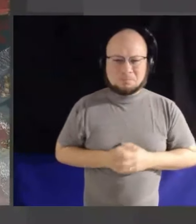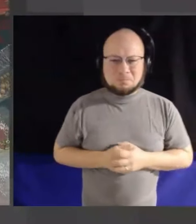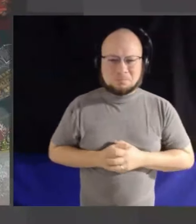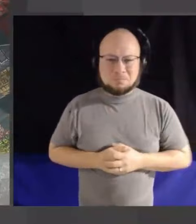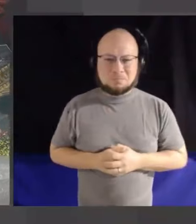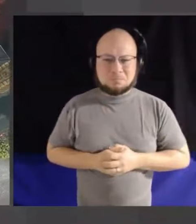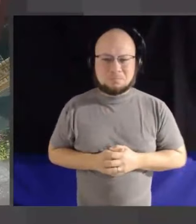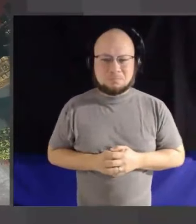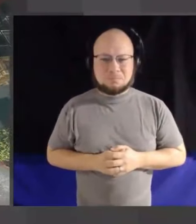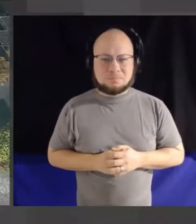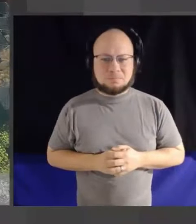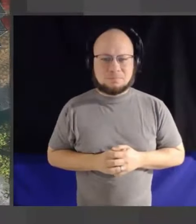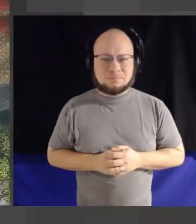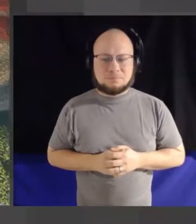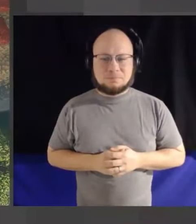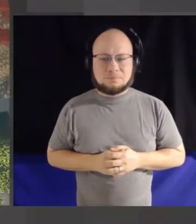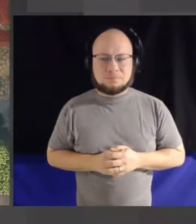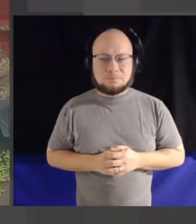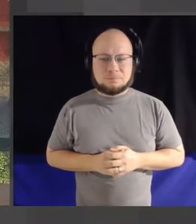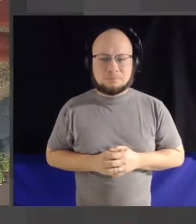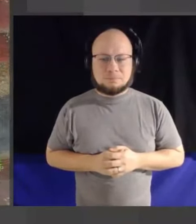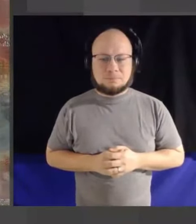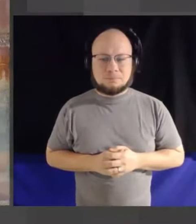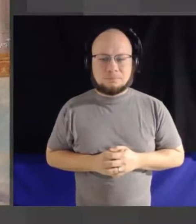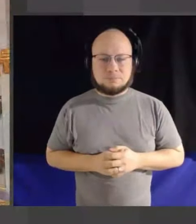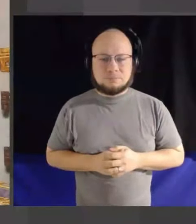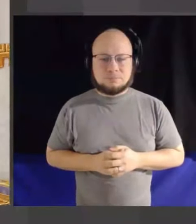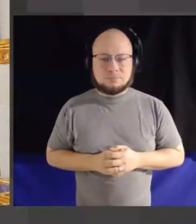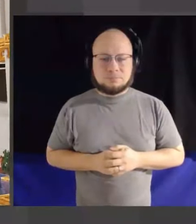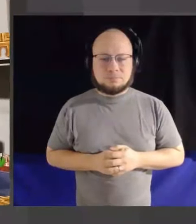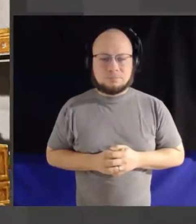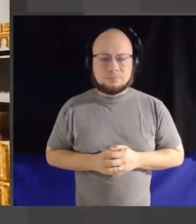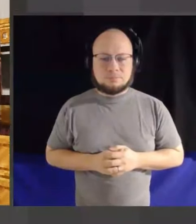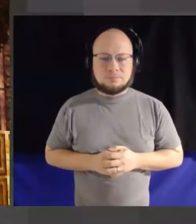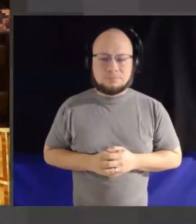THAT IS MY LINE. I'M SORRY.